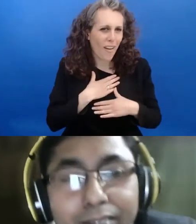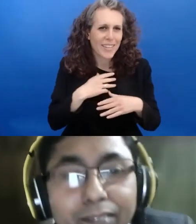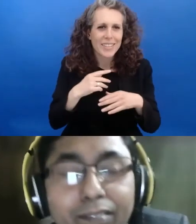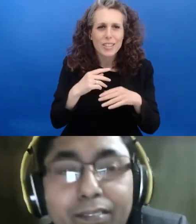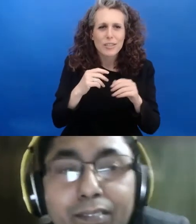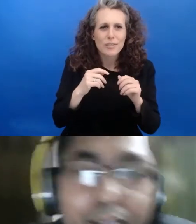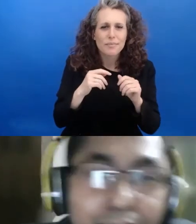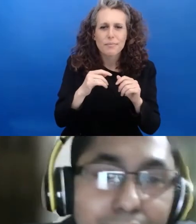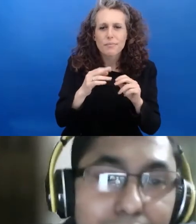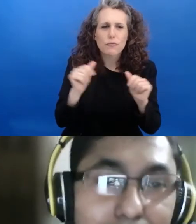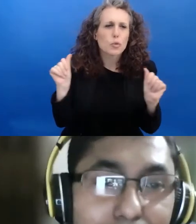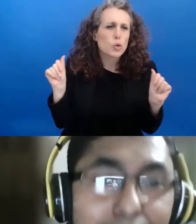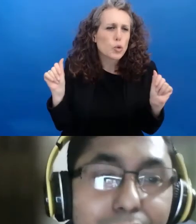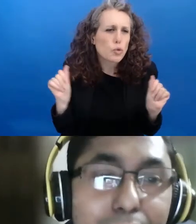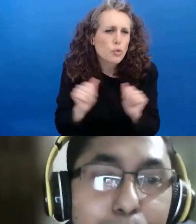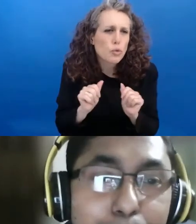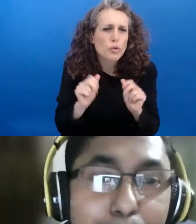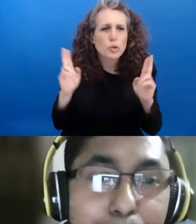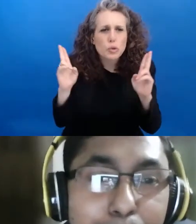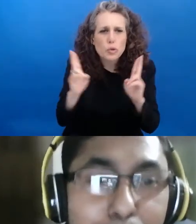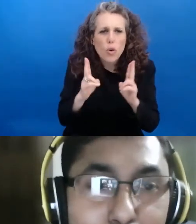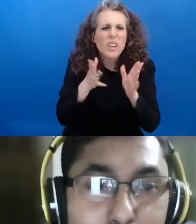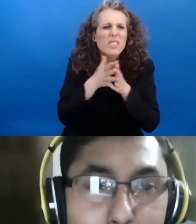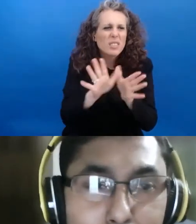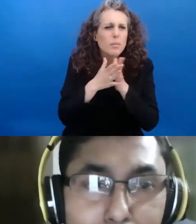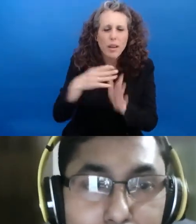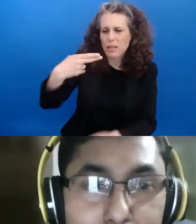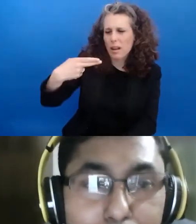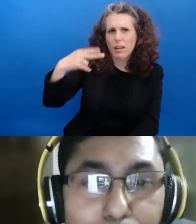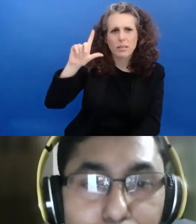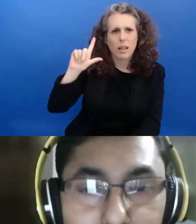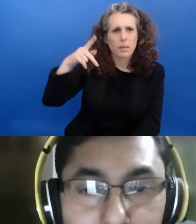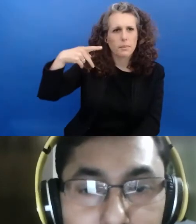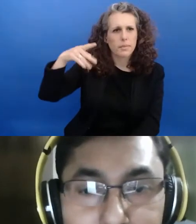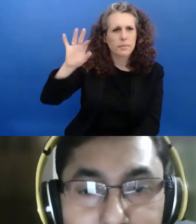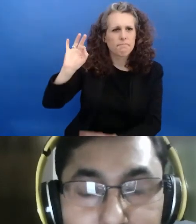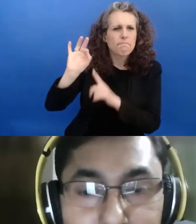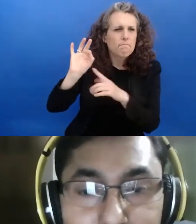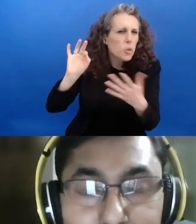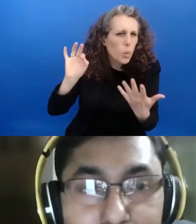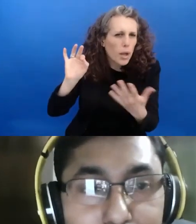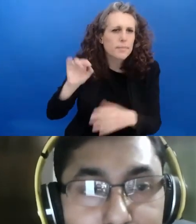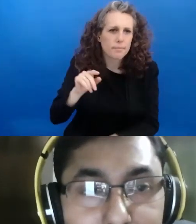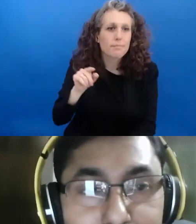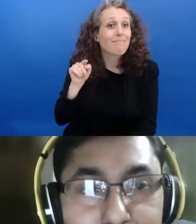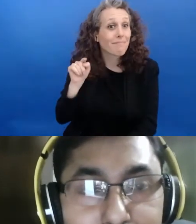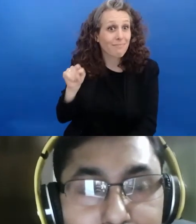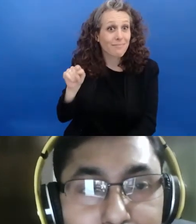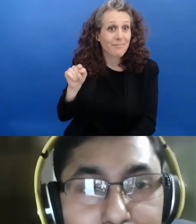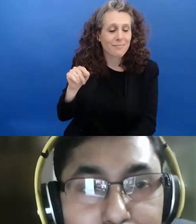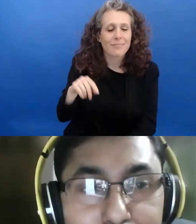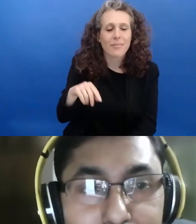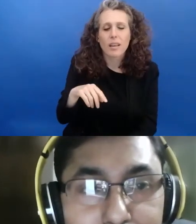giving you a brief background about the hlpf uh the high-level political forum was um adopted in